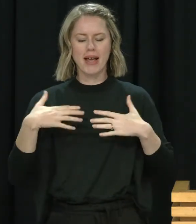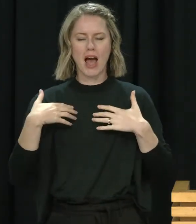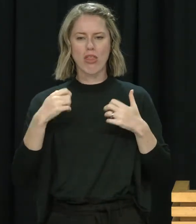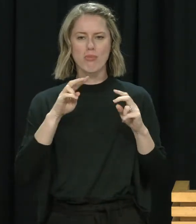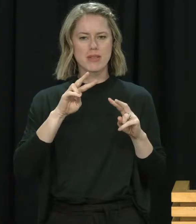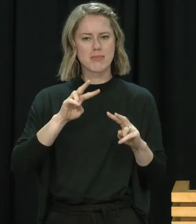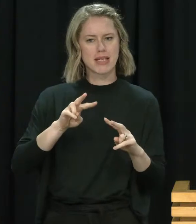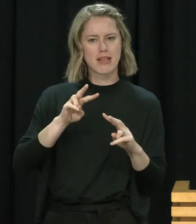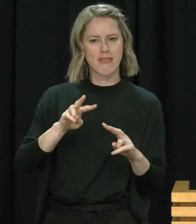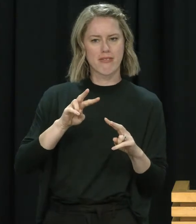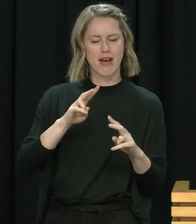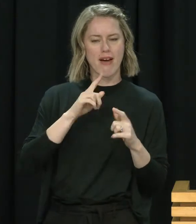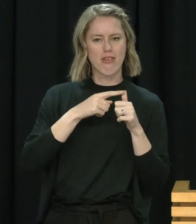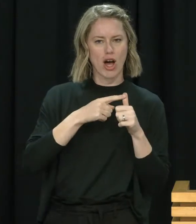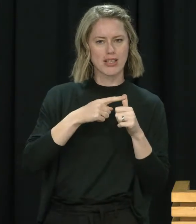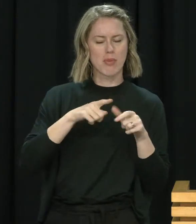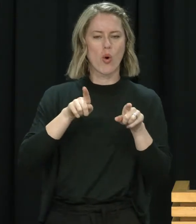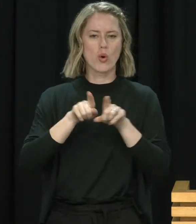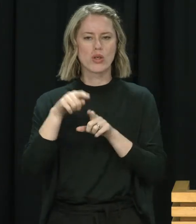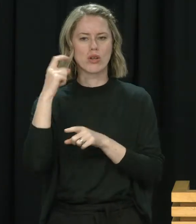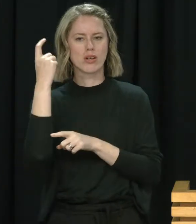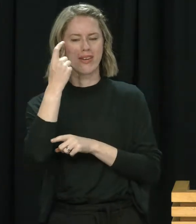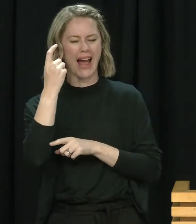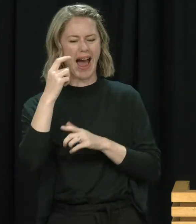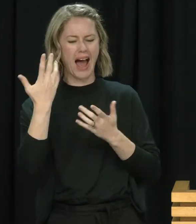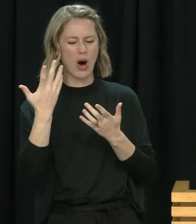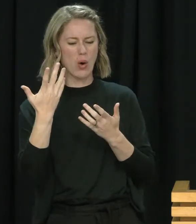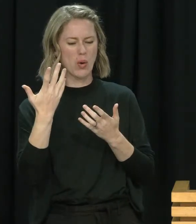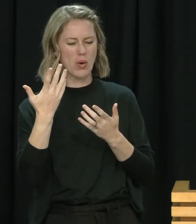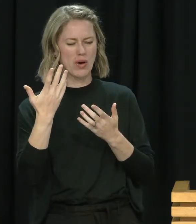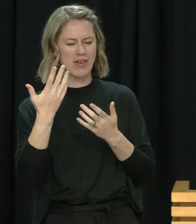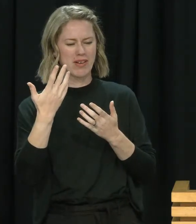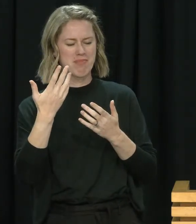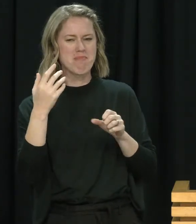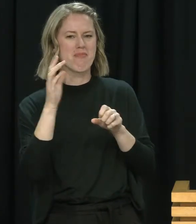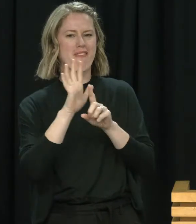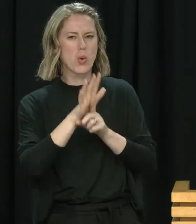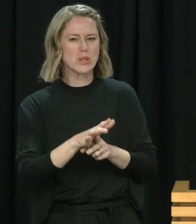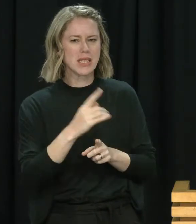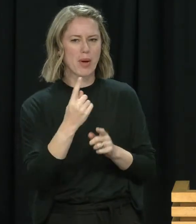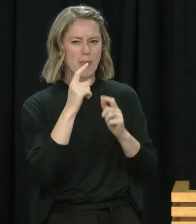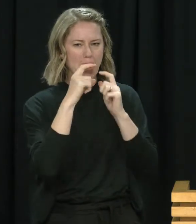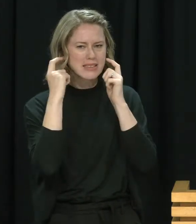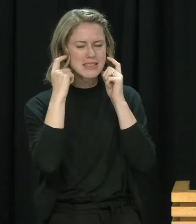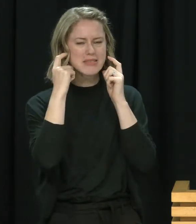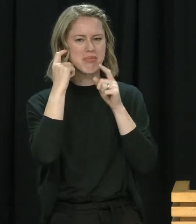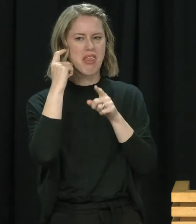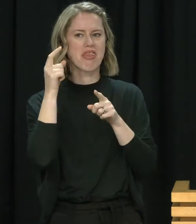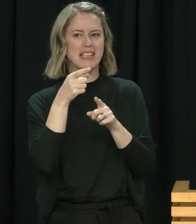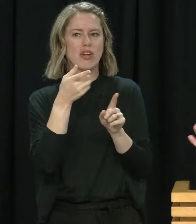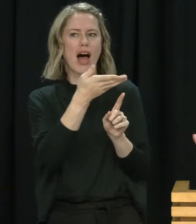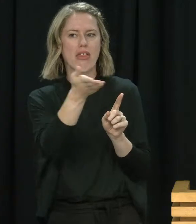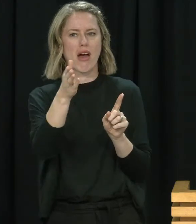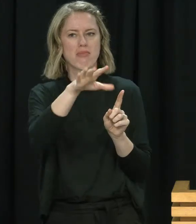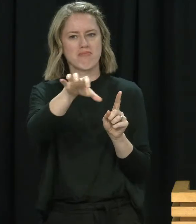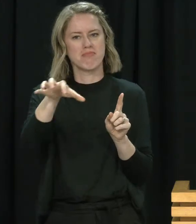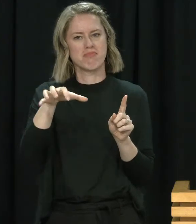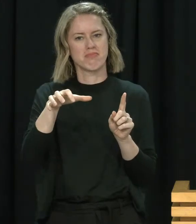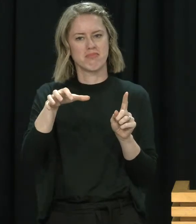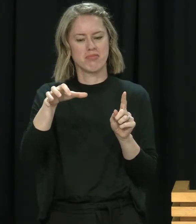that they're still considering. I don't want to pre-empt their decisions by saying exactly what our advice was. There are considerations